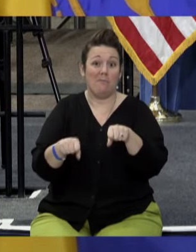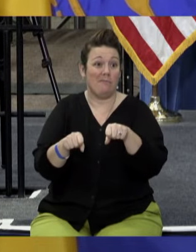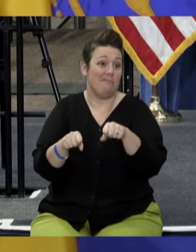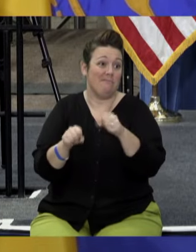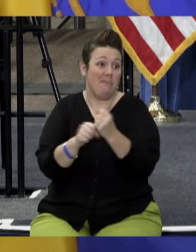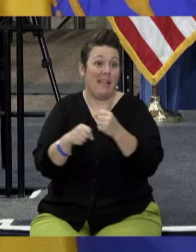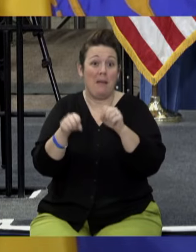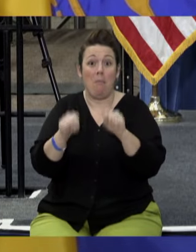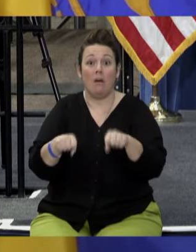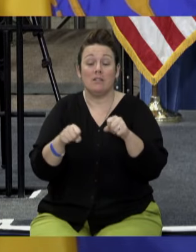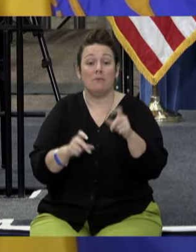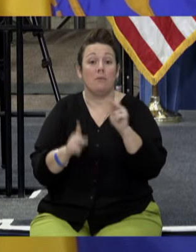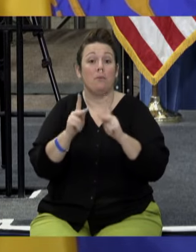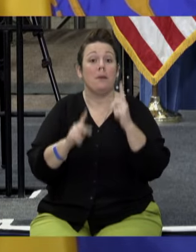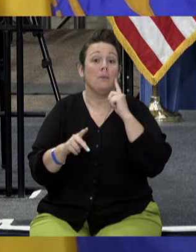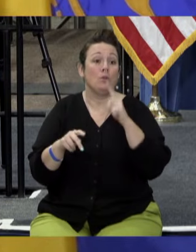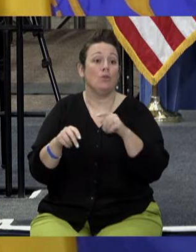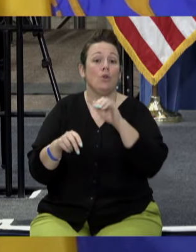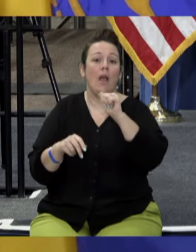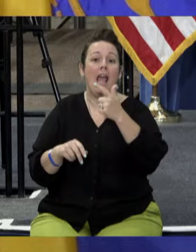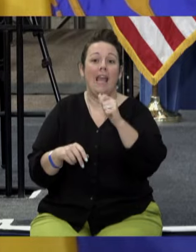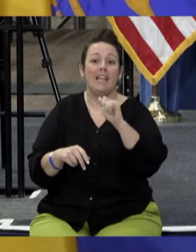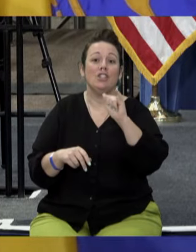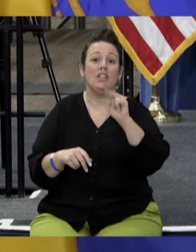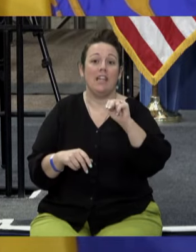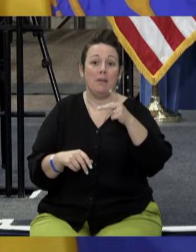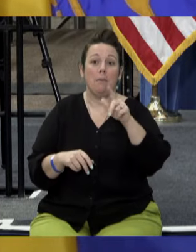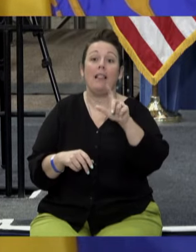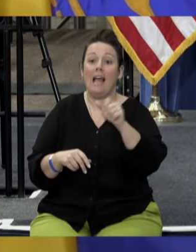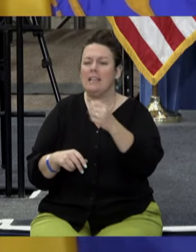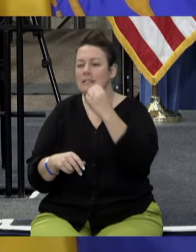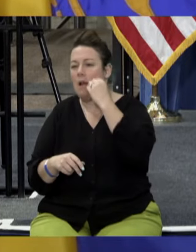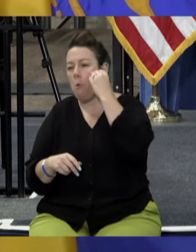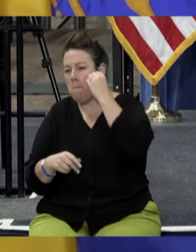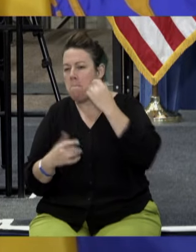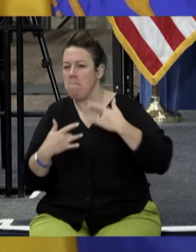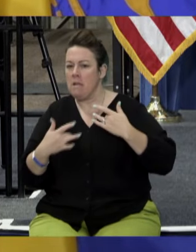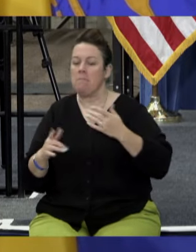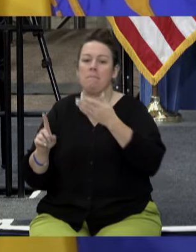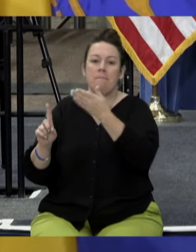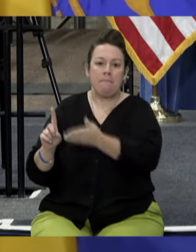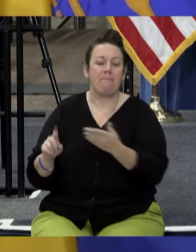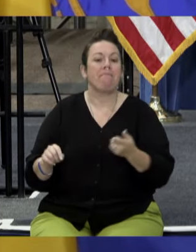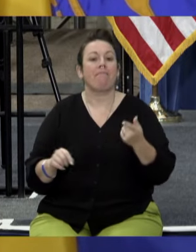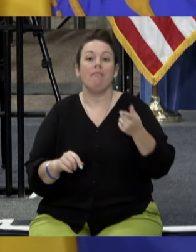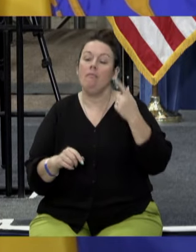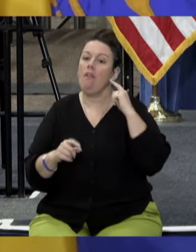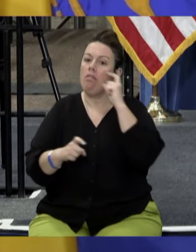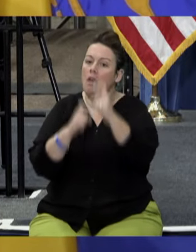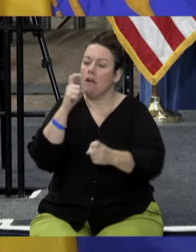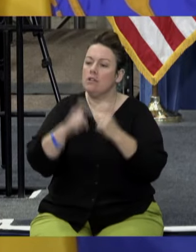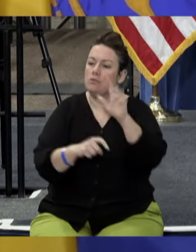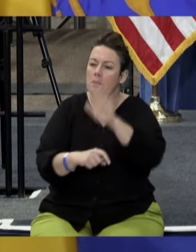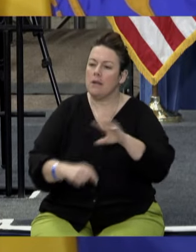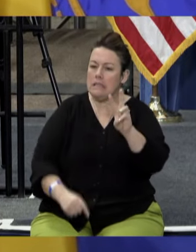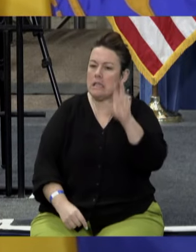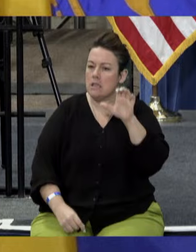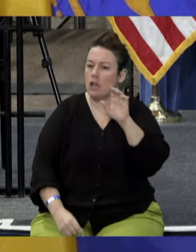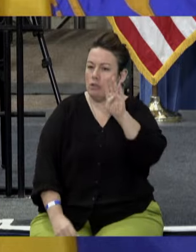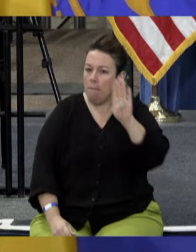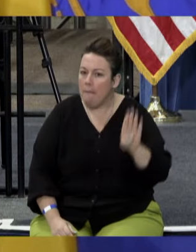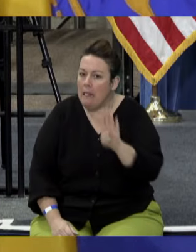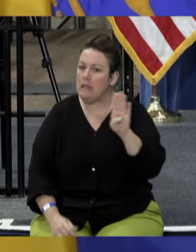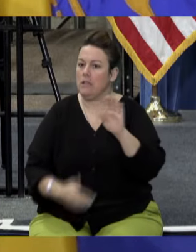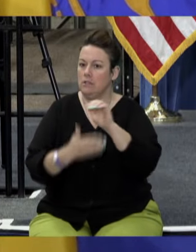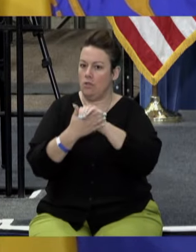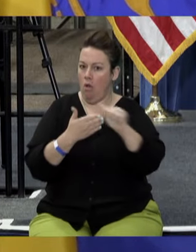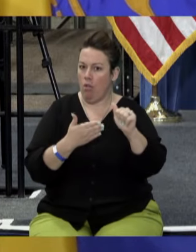age in place. And it contribute -- they contribute about $600 billion in unpaid